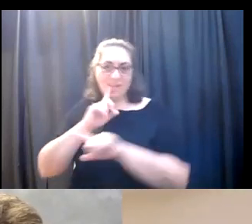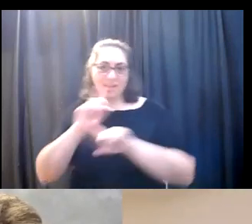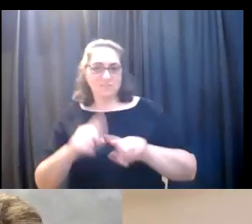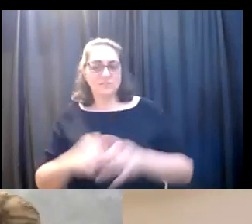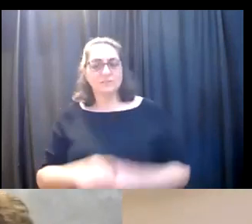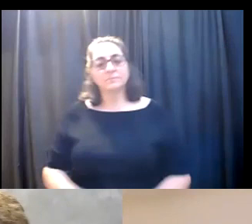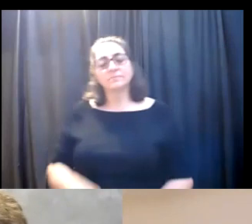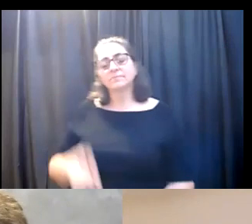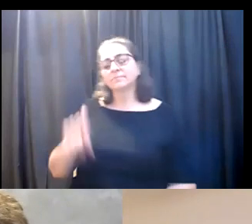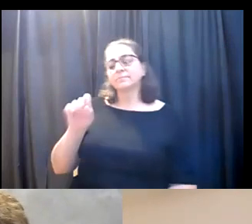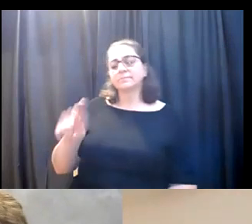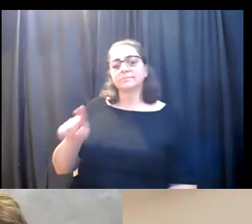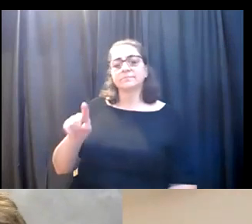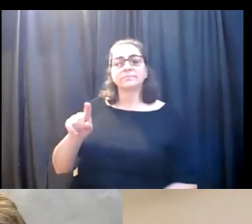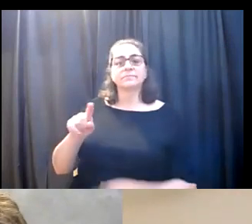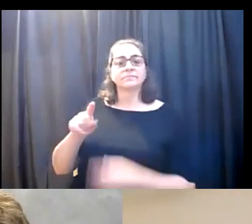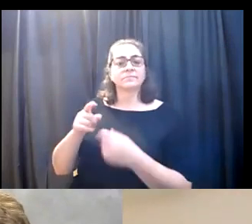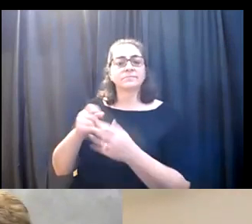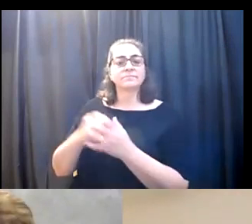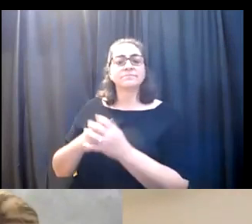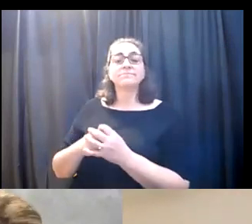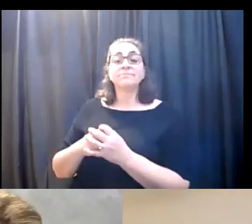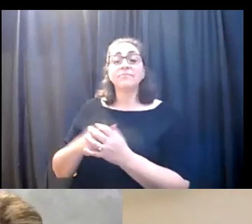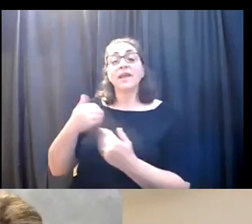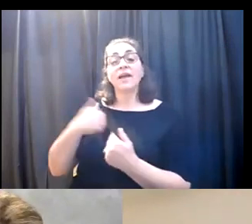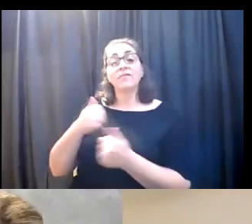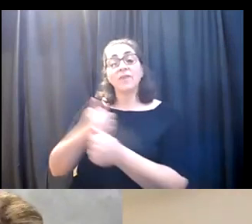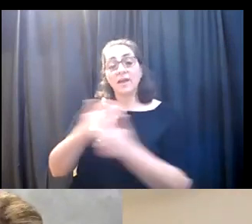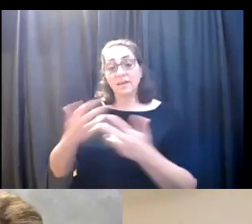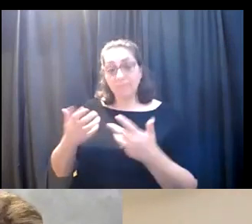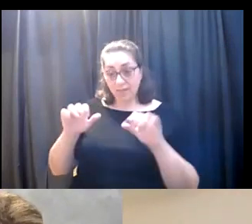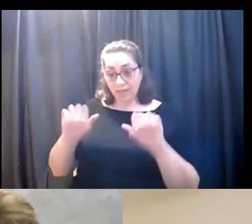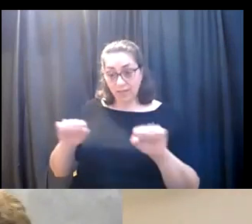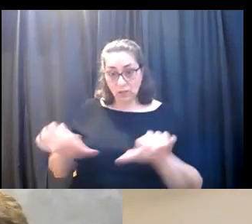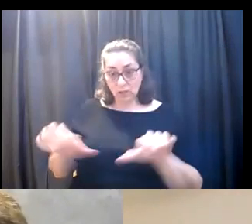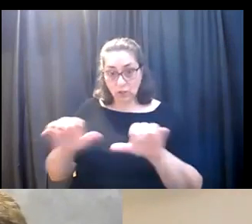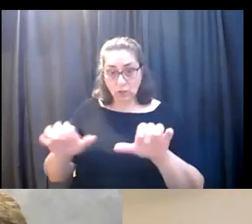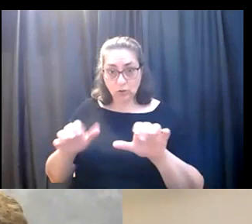even communication strategy's, technologies, a lot what we covered today. You're entitled ask for